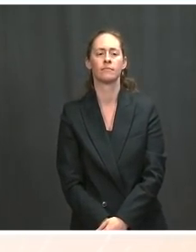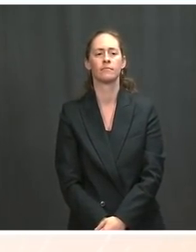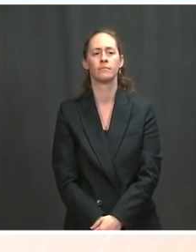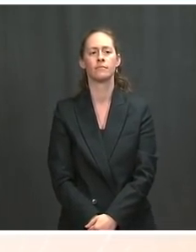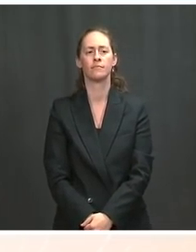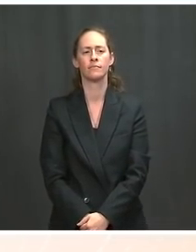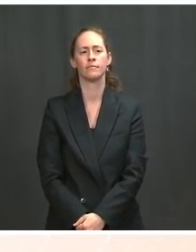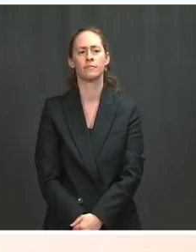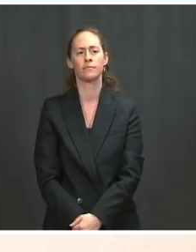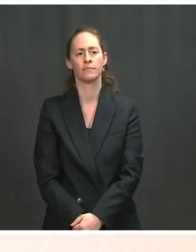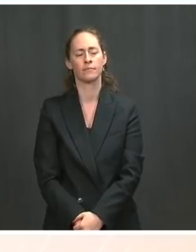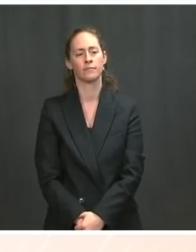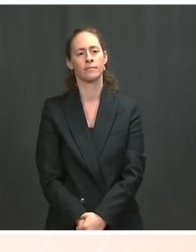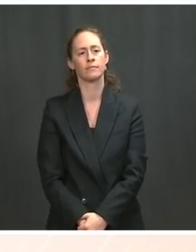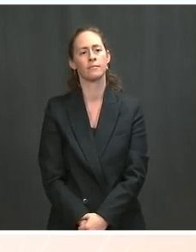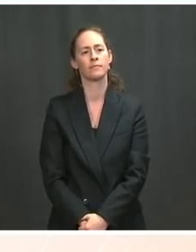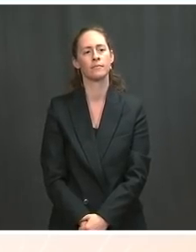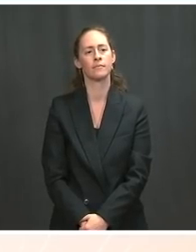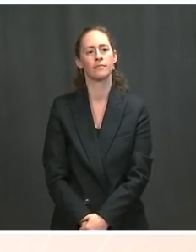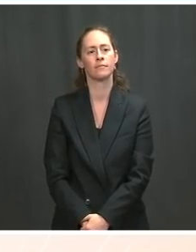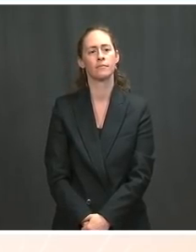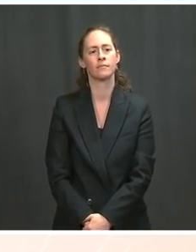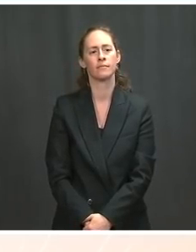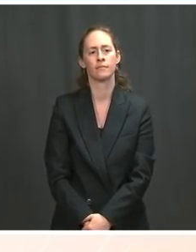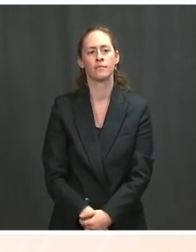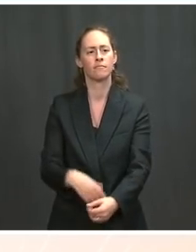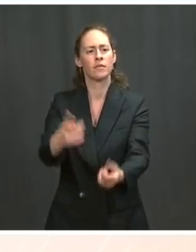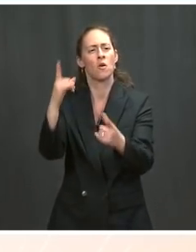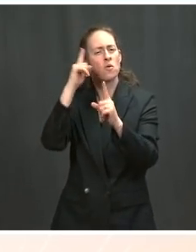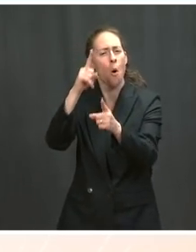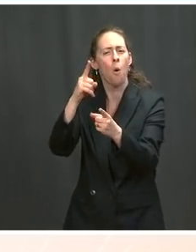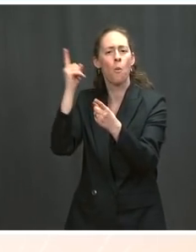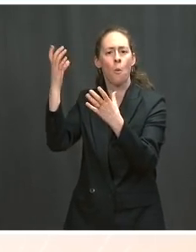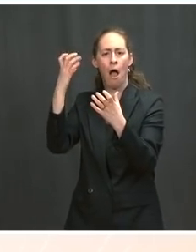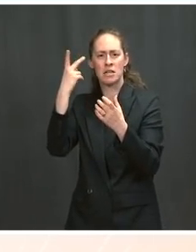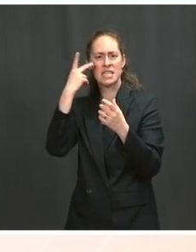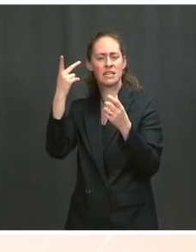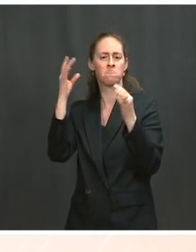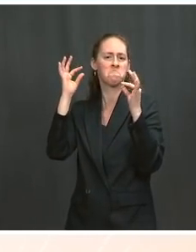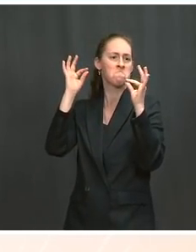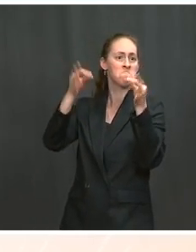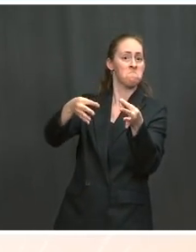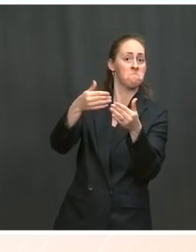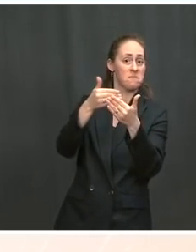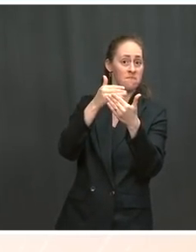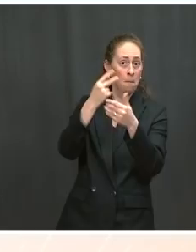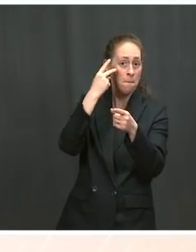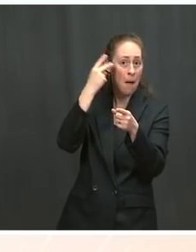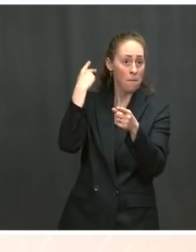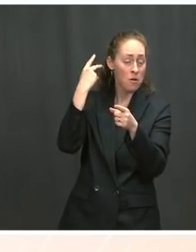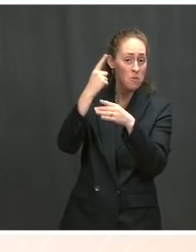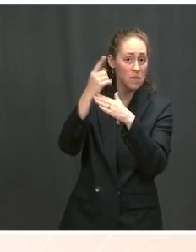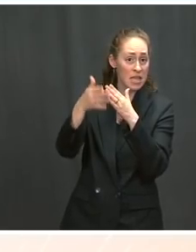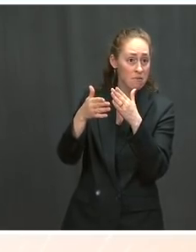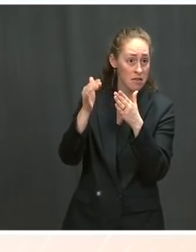Ms. Psaki: Mm-hmm. The Press: Is that code for "If these bipartisan negotiations don't bear fruit within the next few weeks,